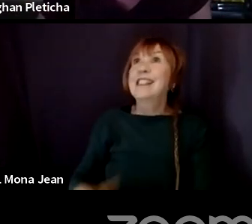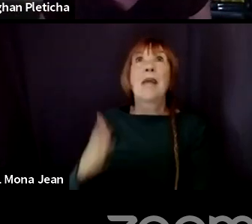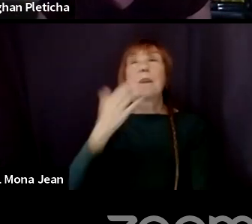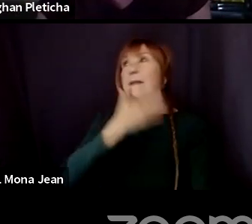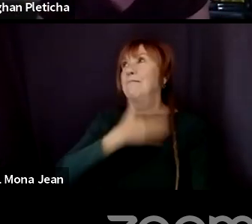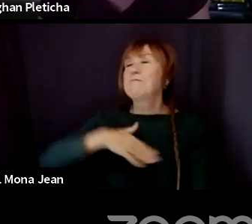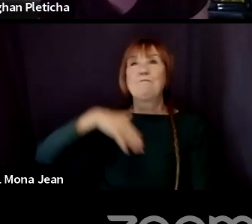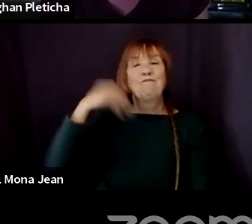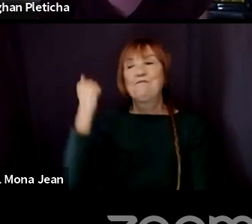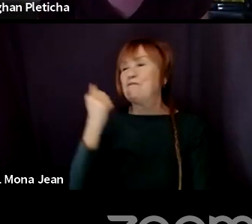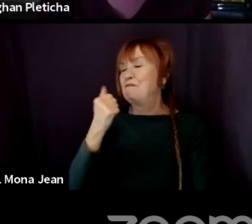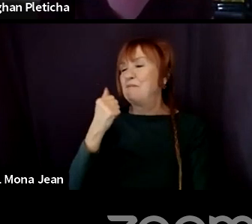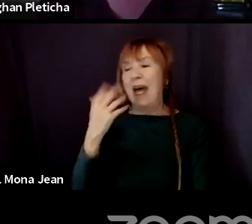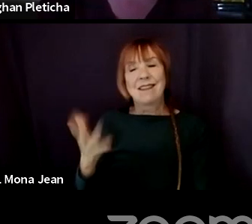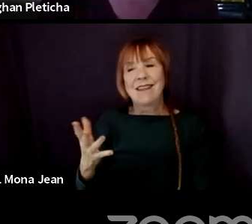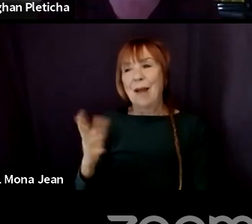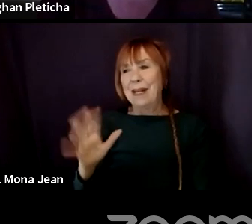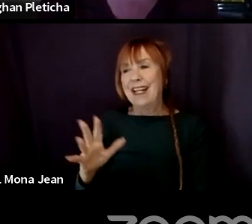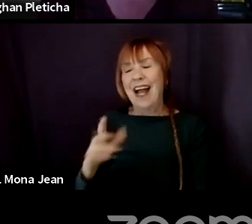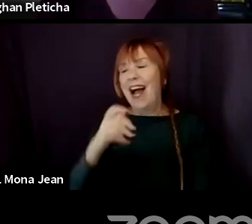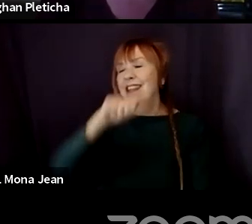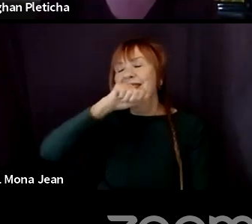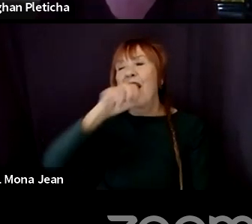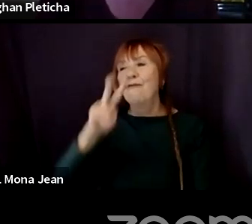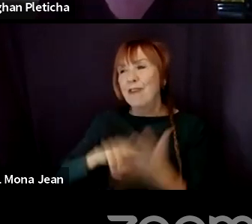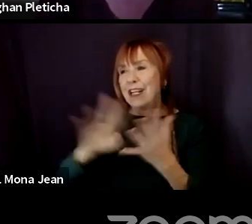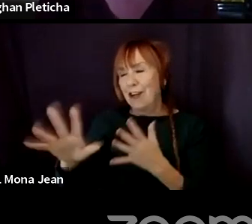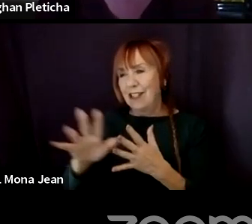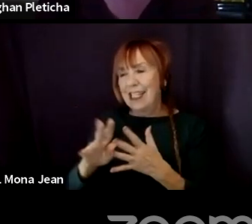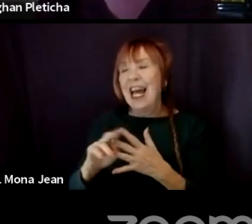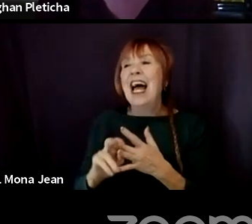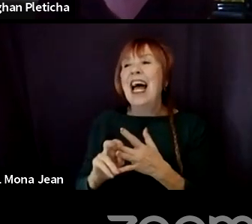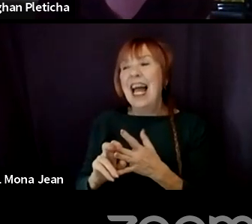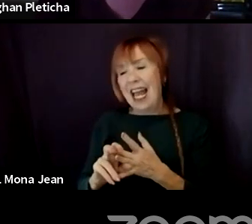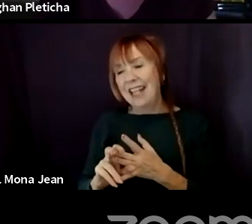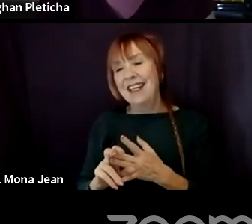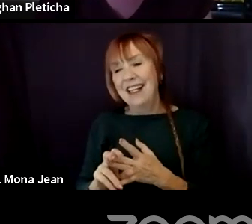And I think my favorite part is that, while there are lots of jokes,